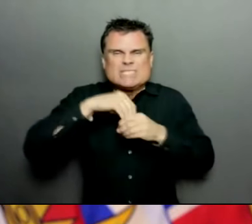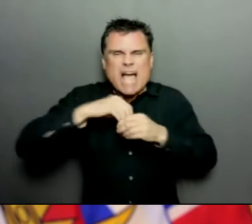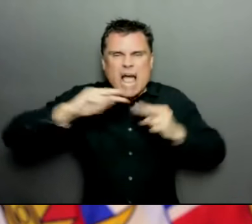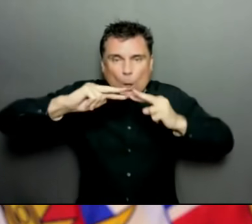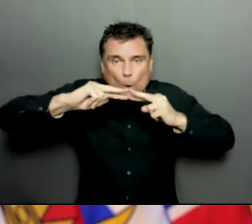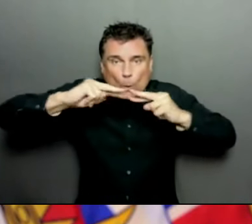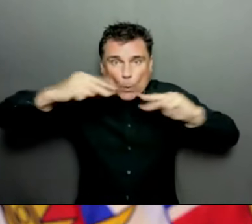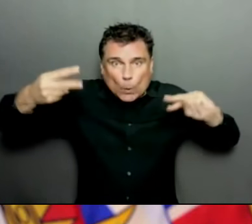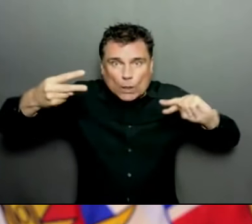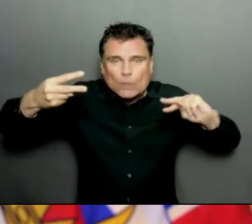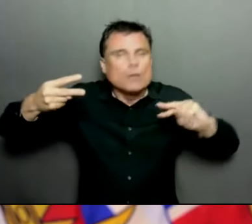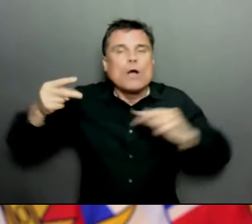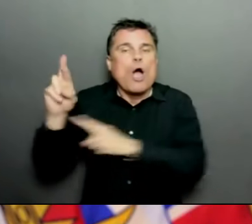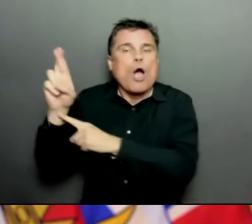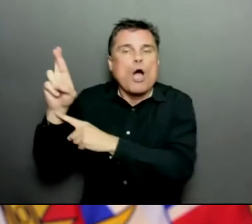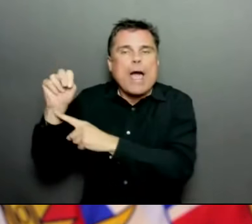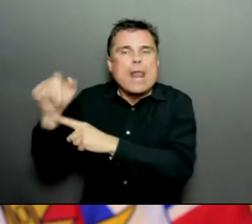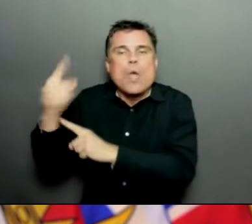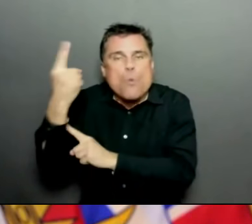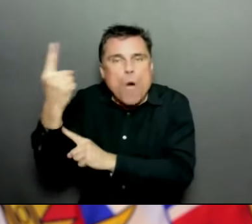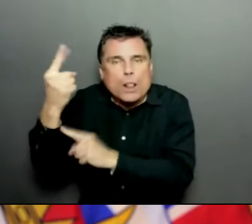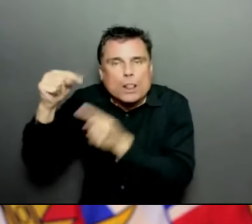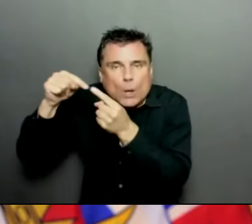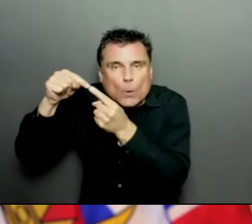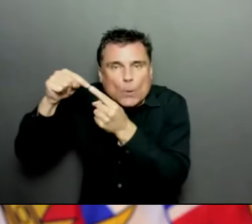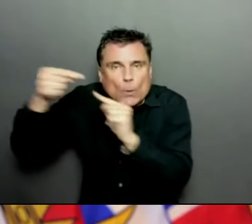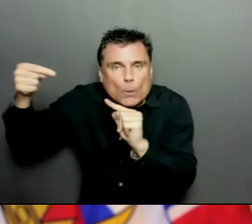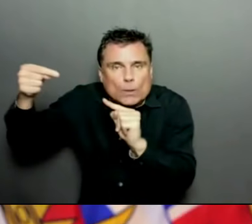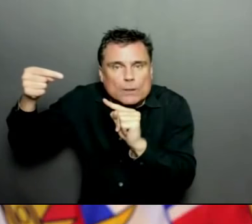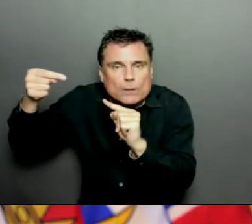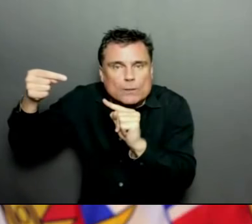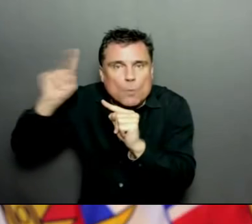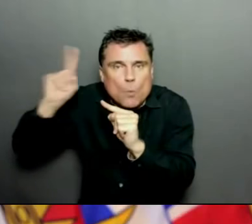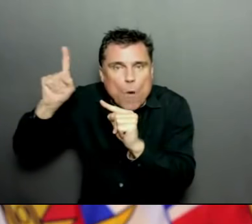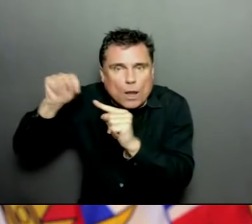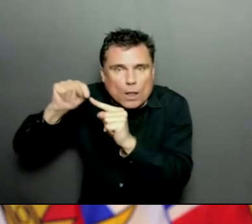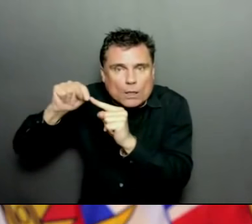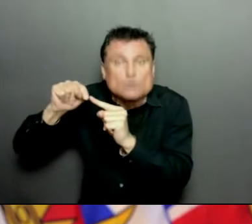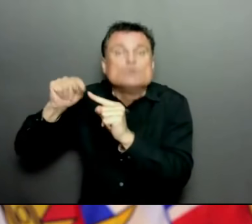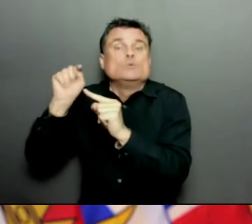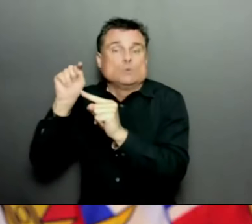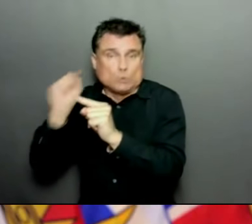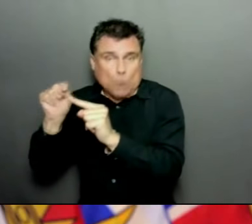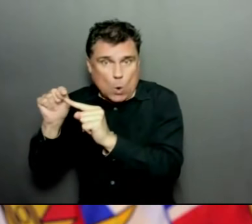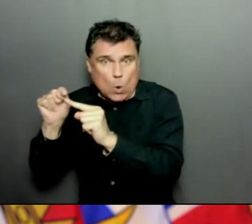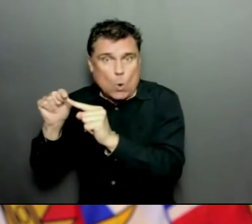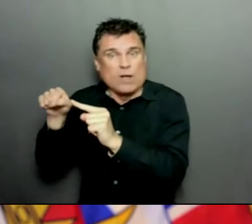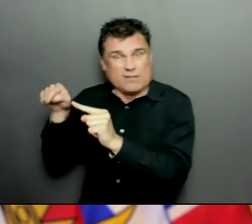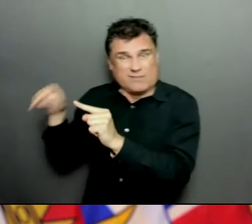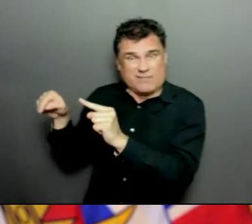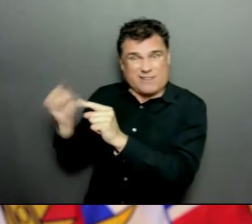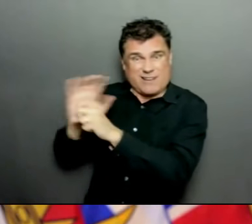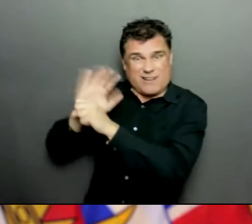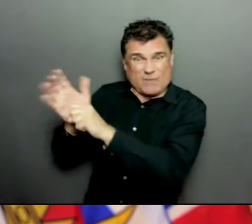that changes as rapidly as we can possibly imagine, which is why we have to develop a new vaccine every year. It is not unexpected